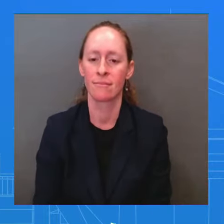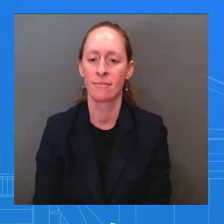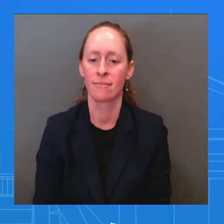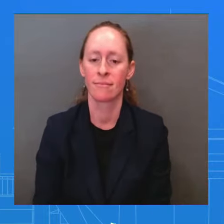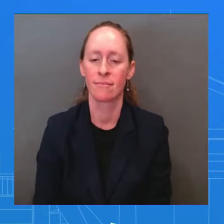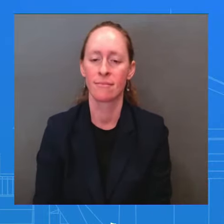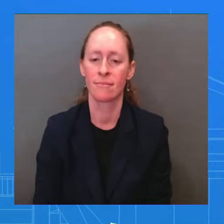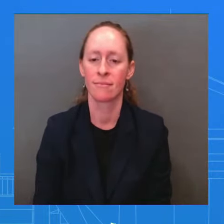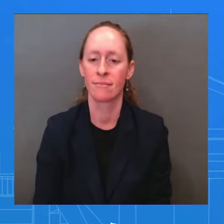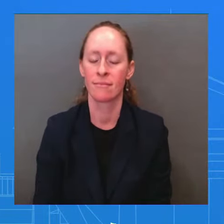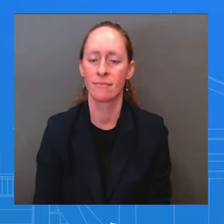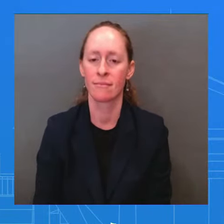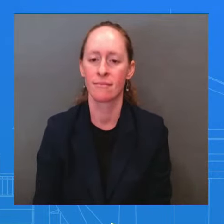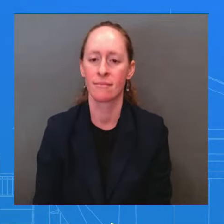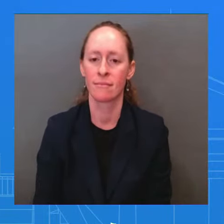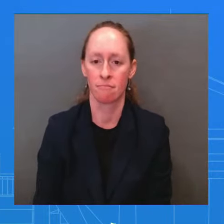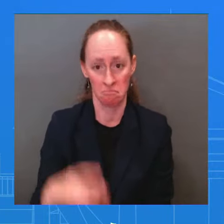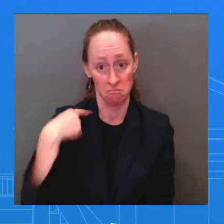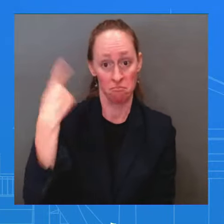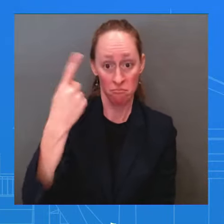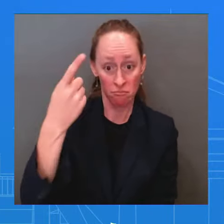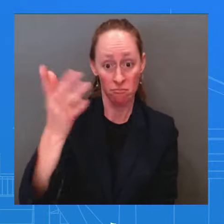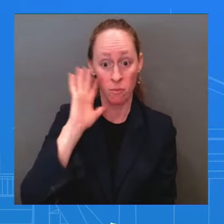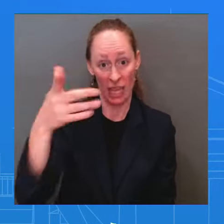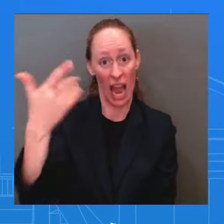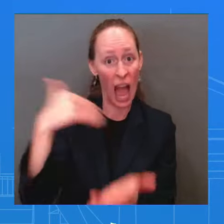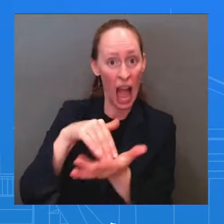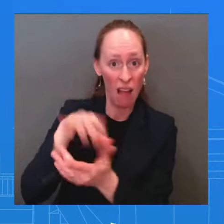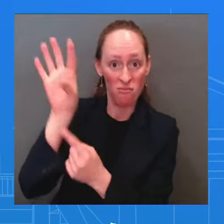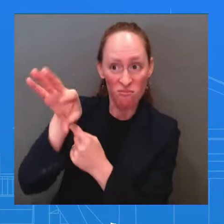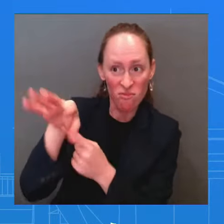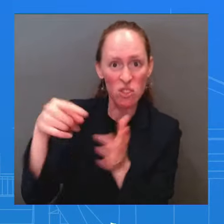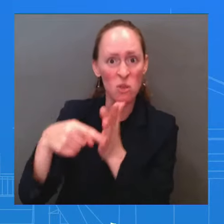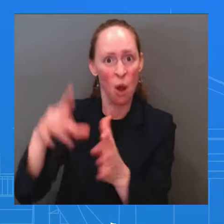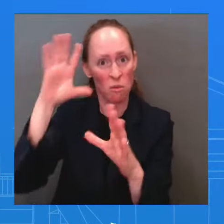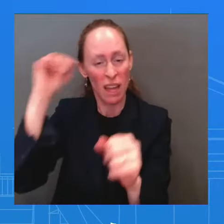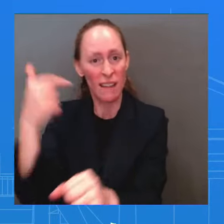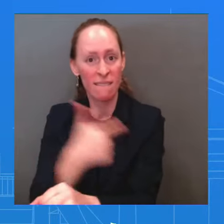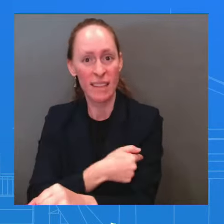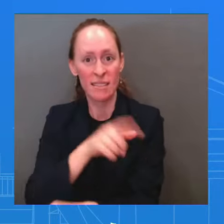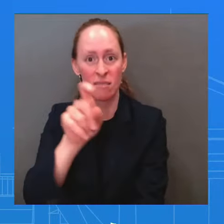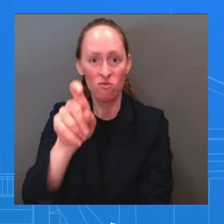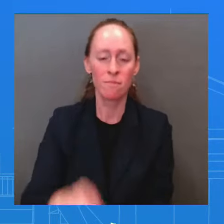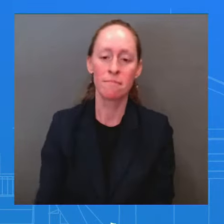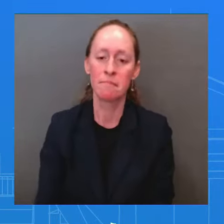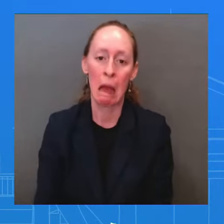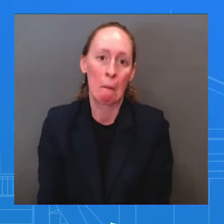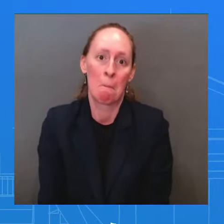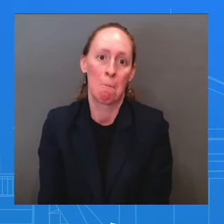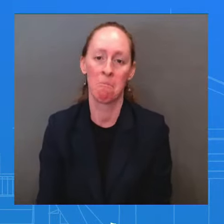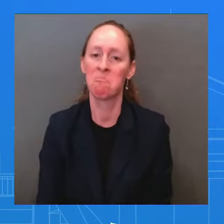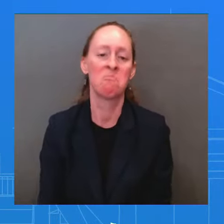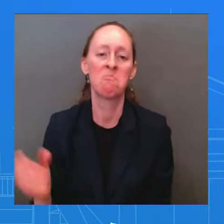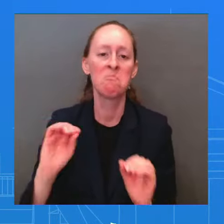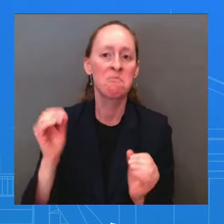like we've seen him do with his previous vaccination rounds? Ms. Jean-Pierre: I don't have anything to share about -- about how that's going to look, if it's going to be in front of camera or not.